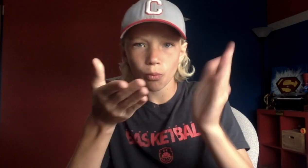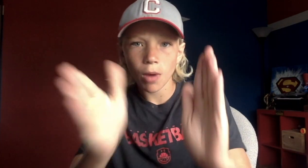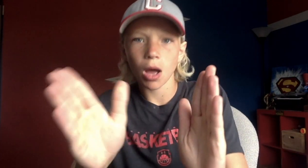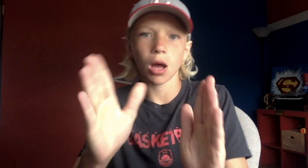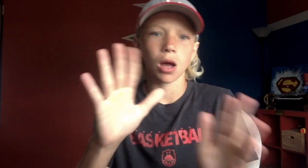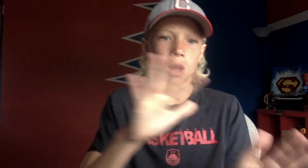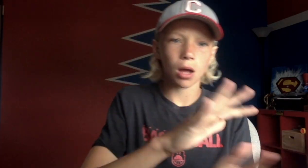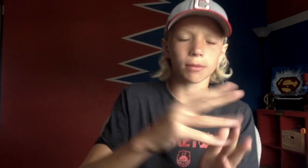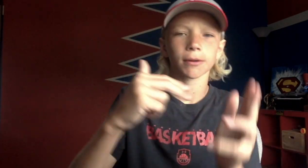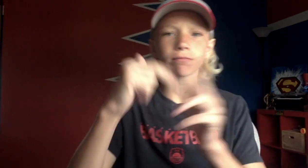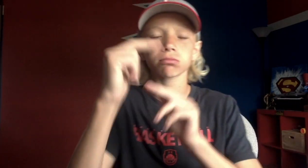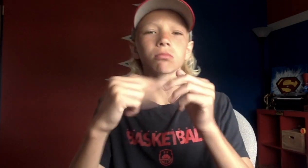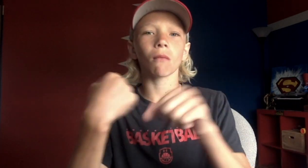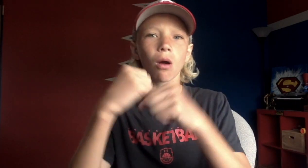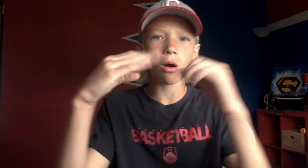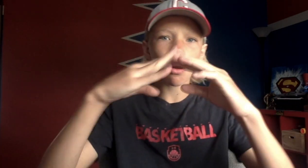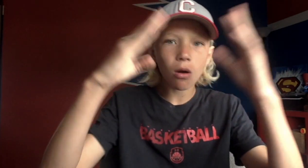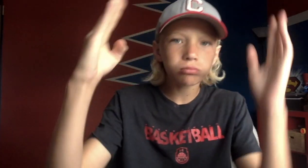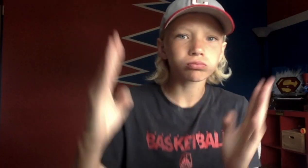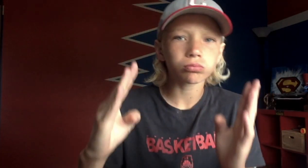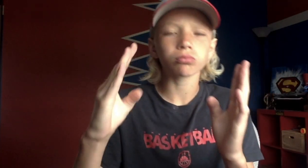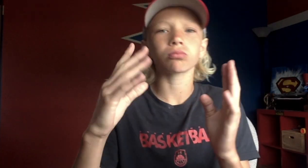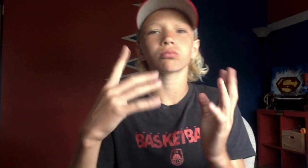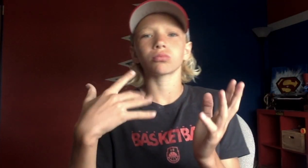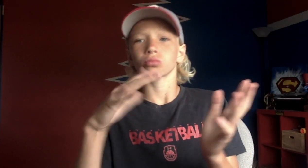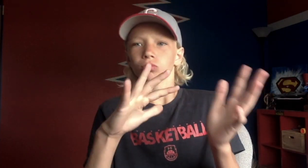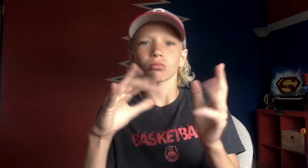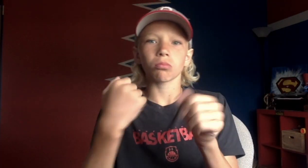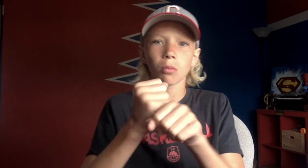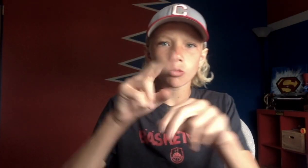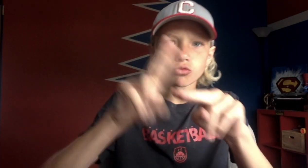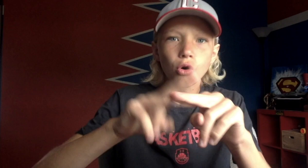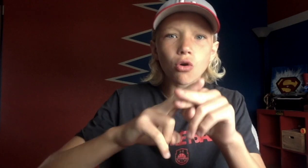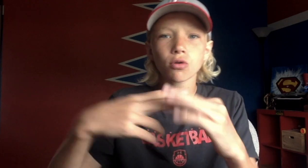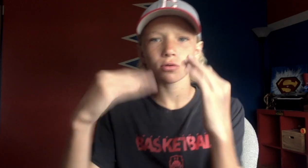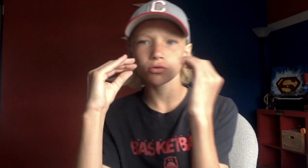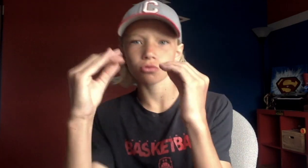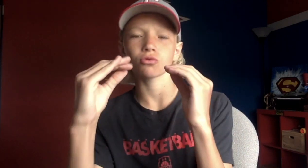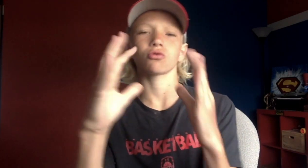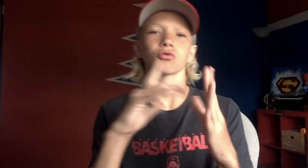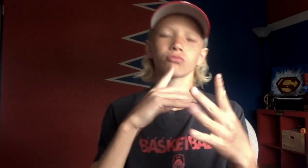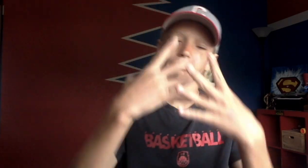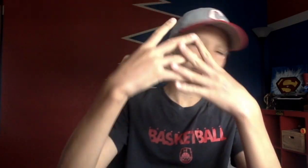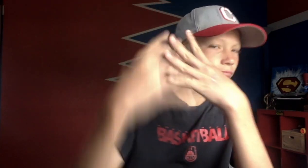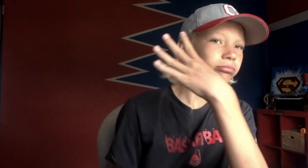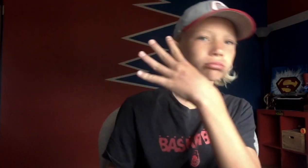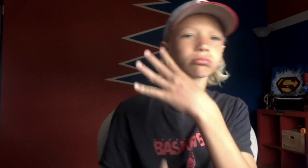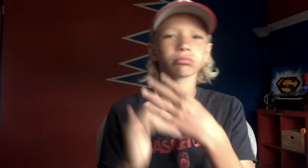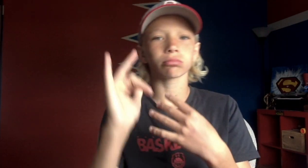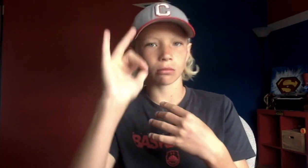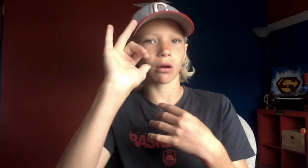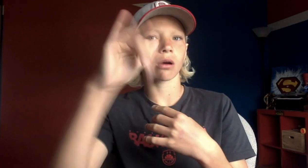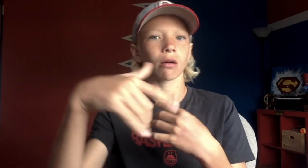We're making sure that everything is connected the right way, and building something, making a house, making chairs, being able to teach how to make chairs,